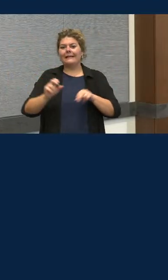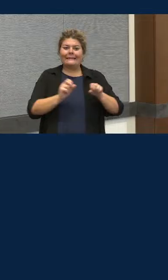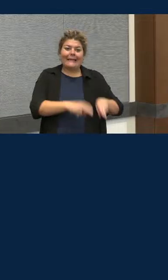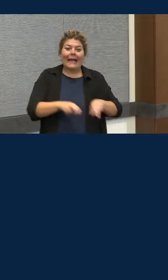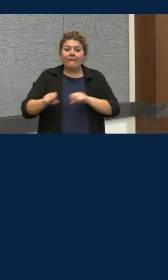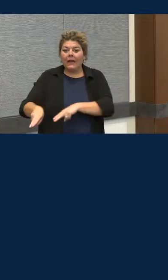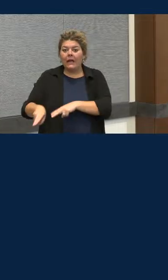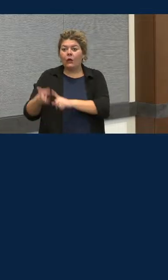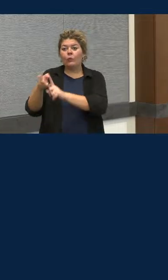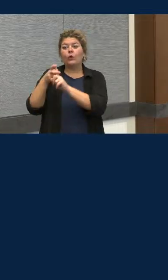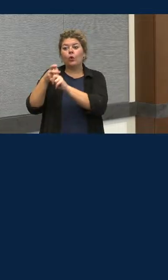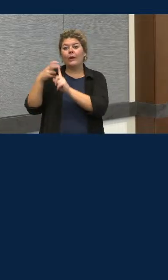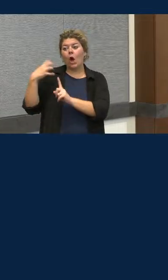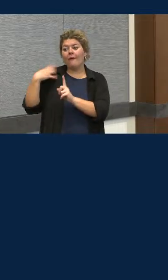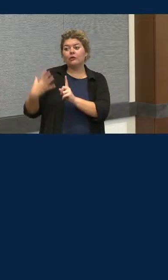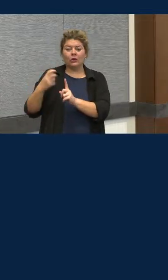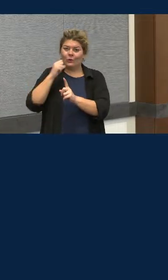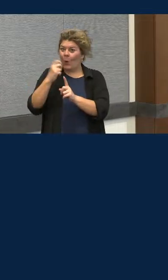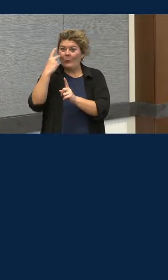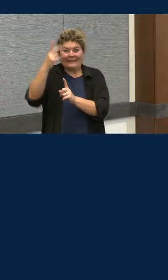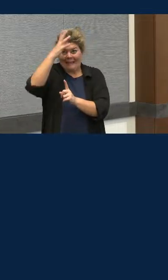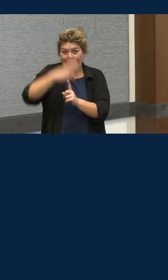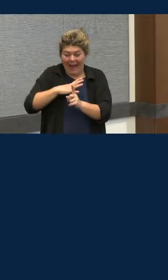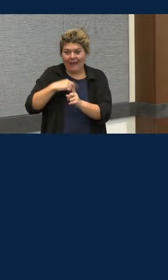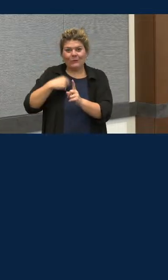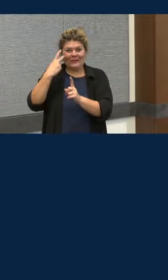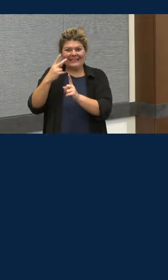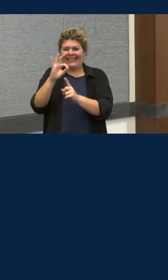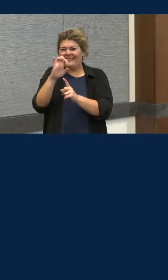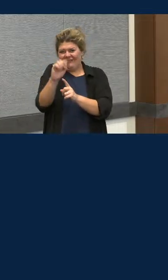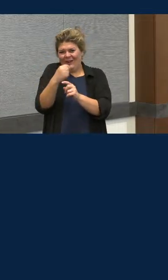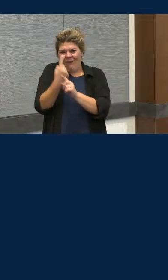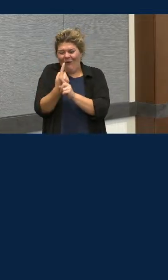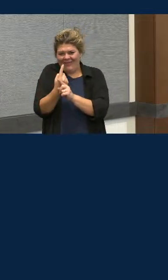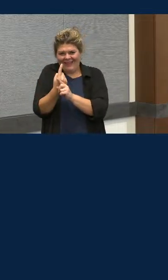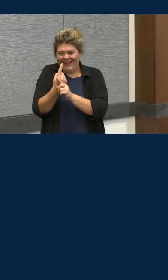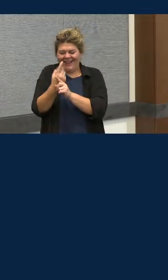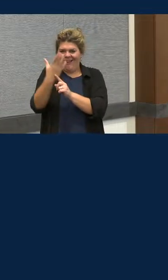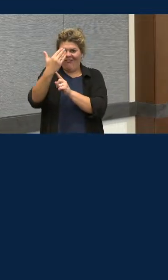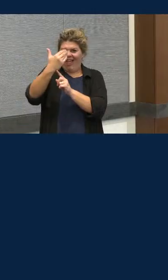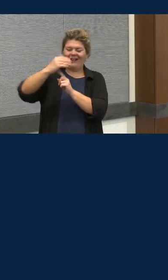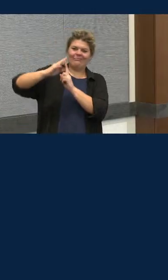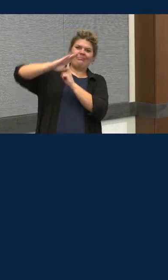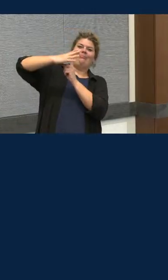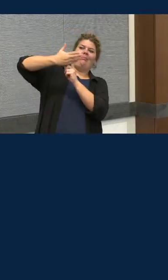don't see the guy, you see his feet up there in the shoes.